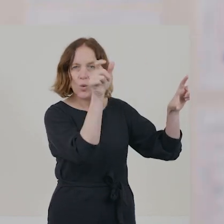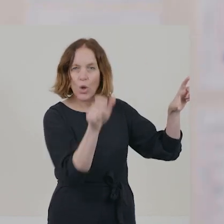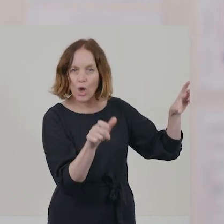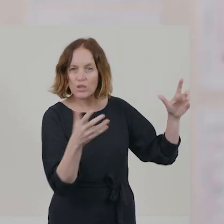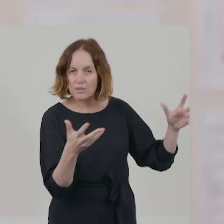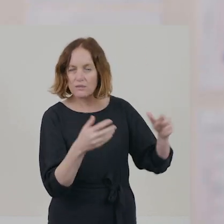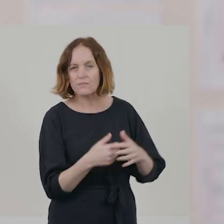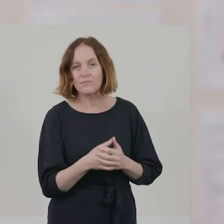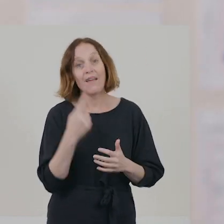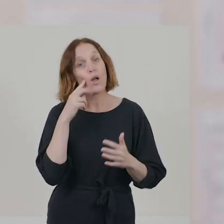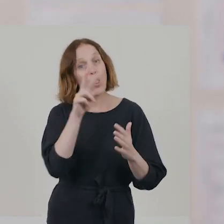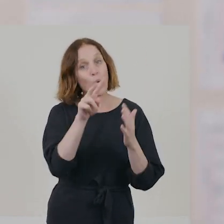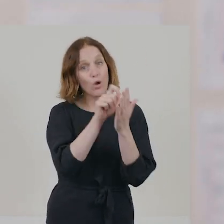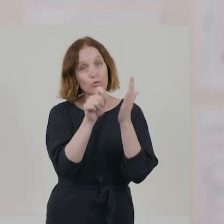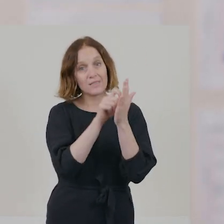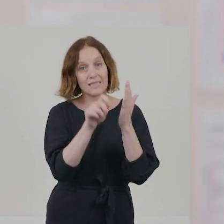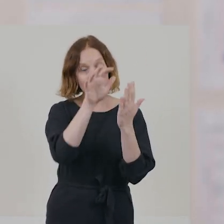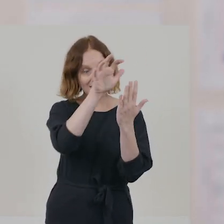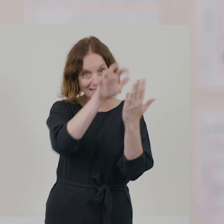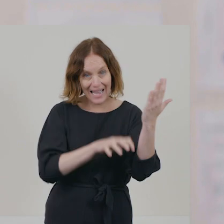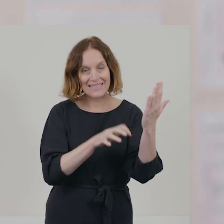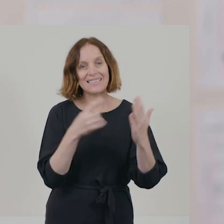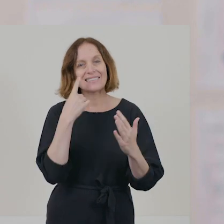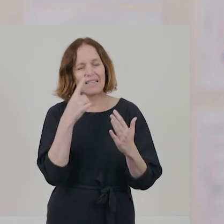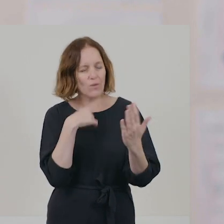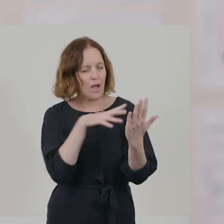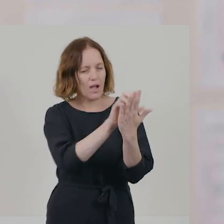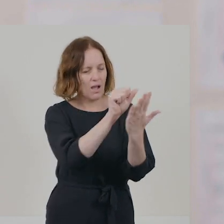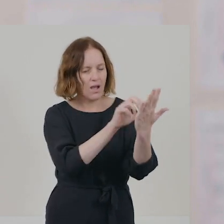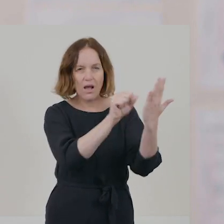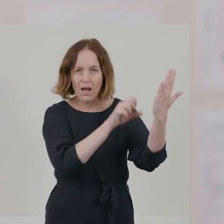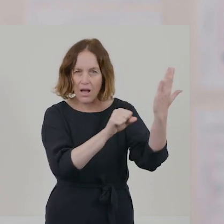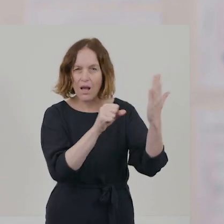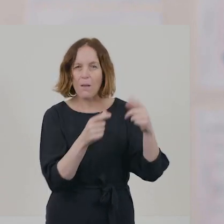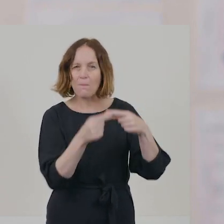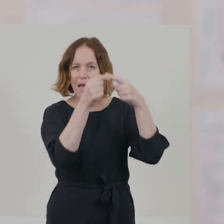Let's have a look at a written text, and see if we can identify the main idea.